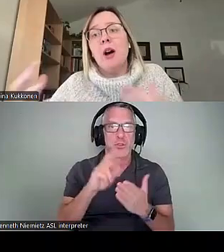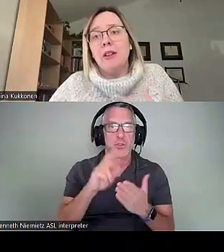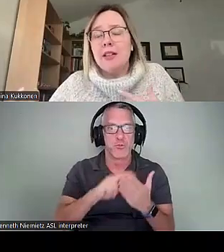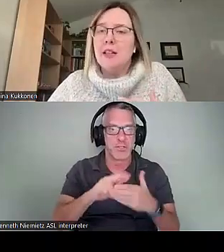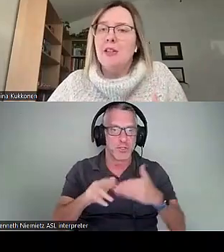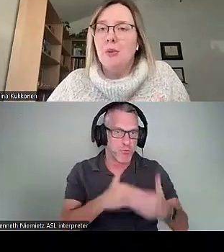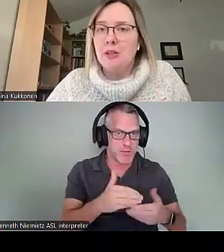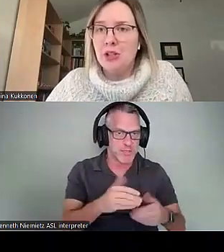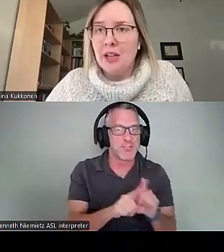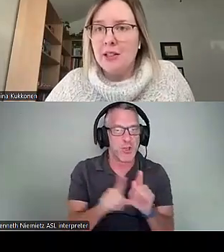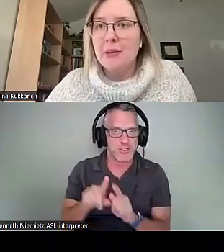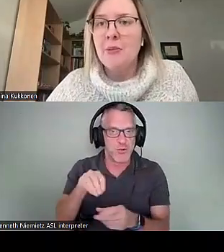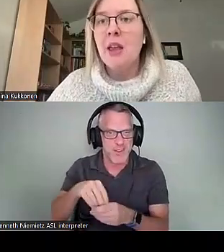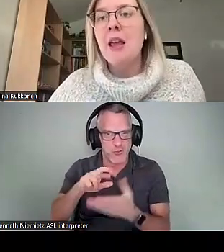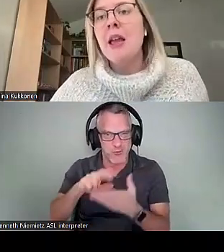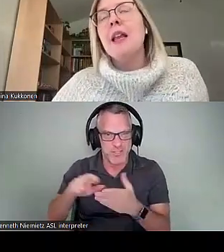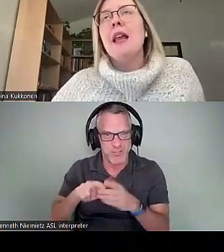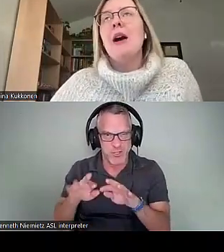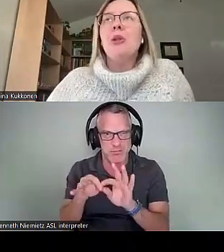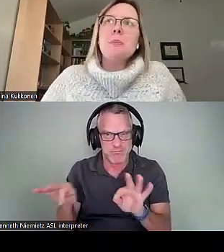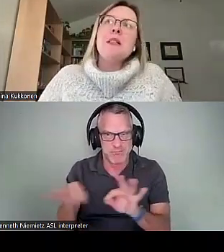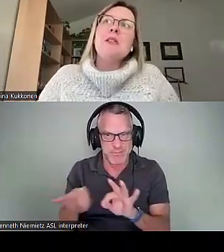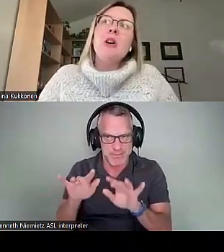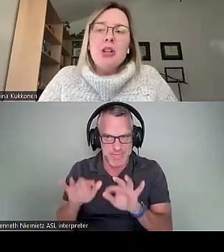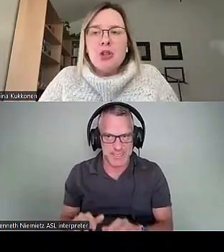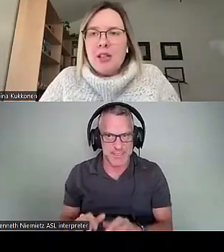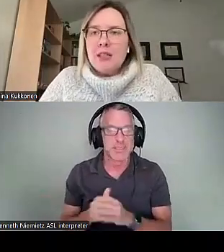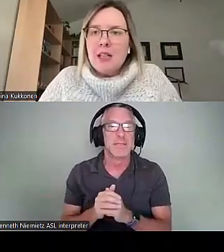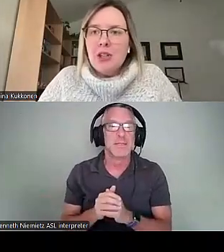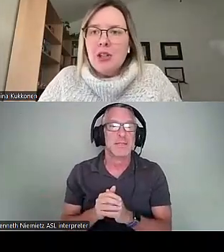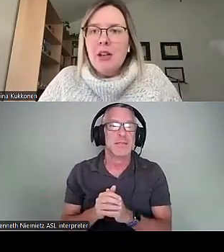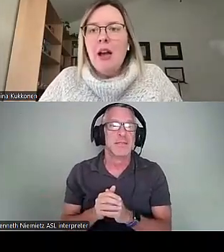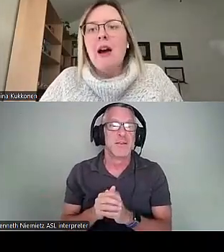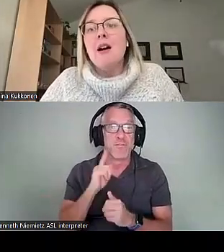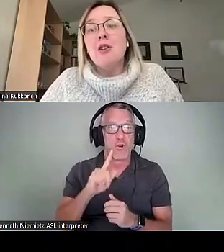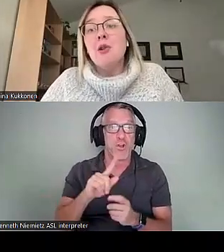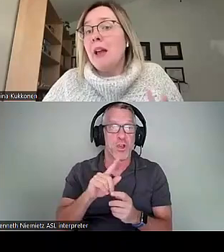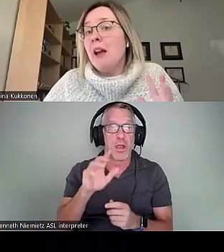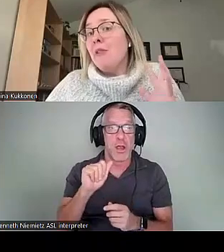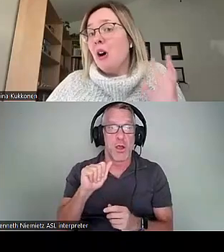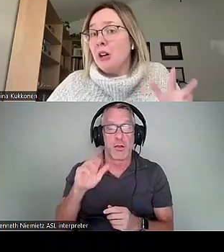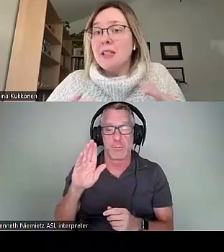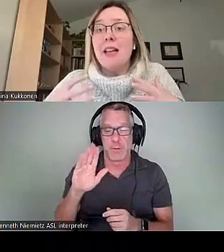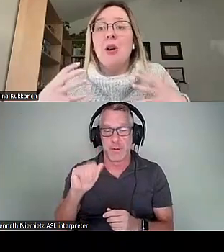well as in the research text. Now with Arts-based knowledge translation, you might have art again